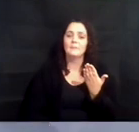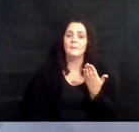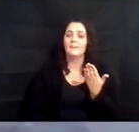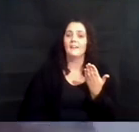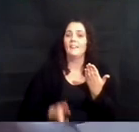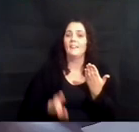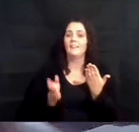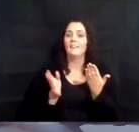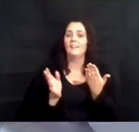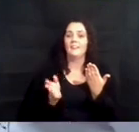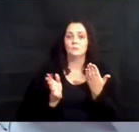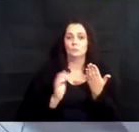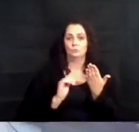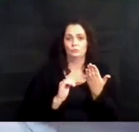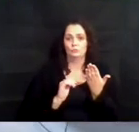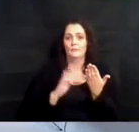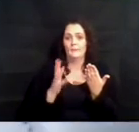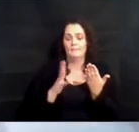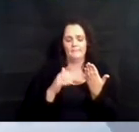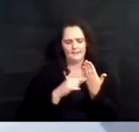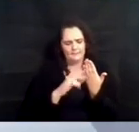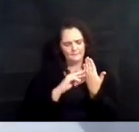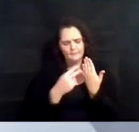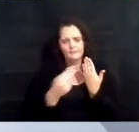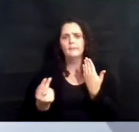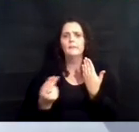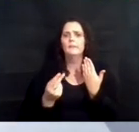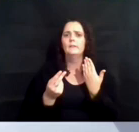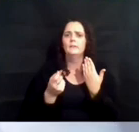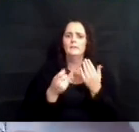that's it. I'm not going to tie it or I'm not gonna do anything else, I'm gonna let